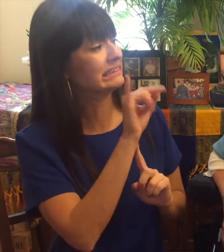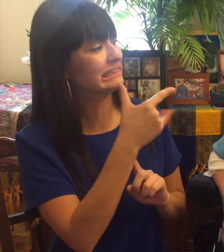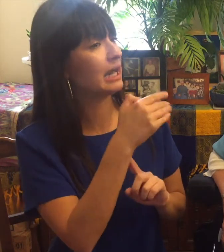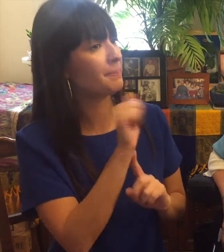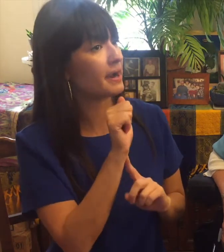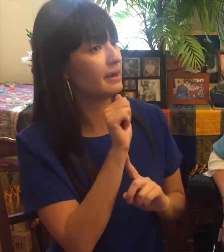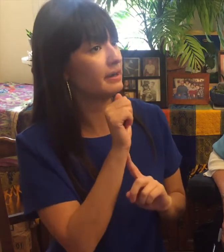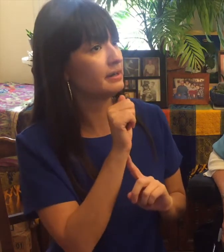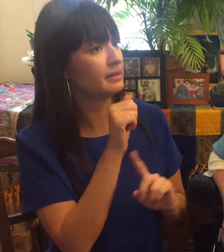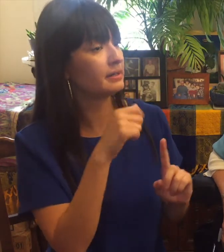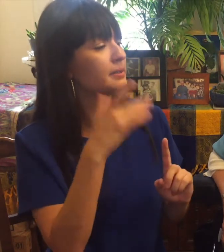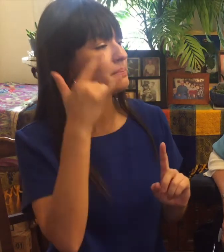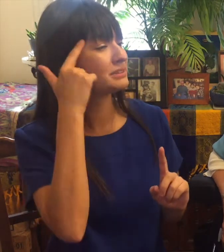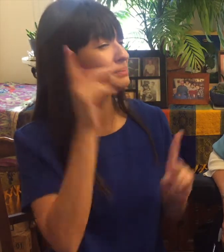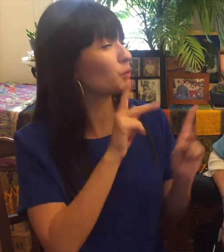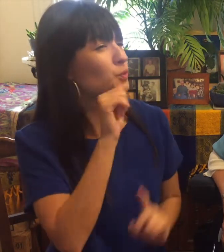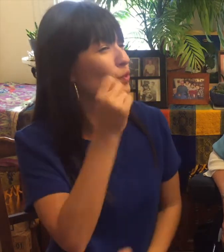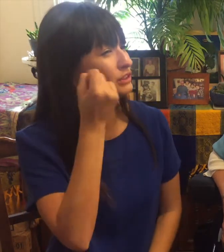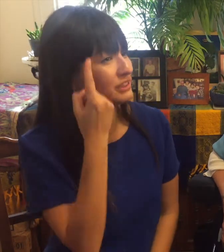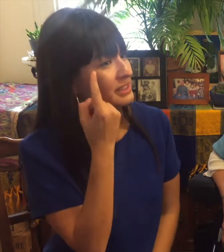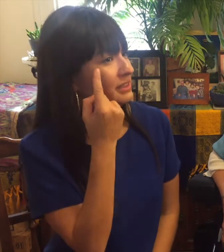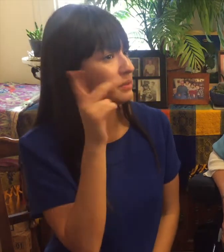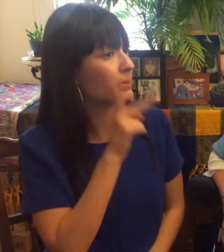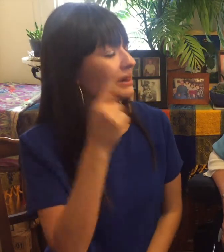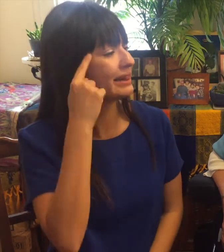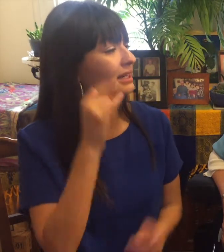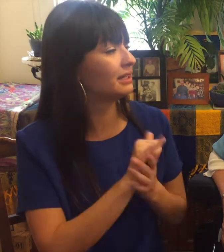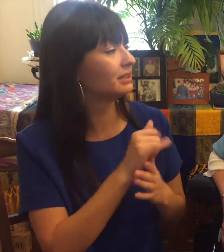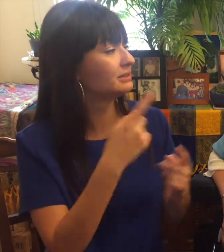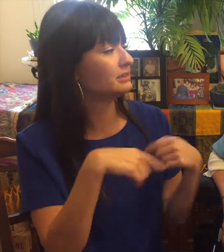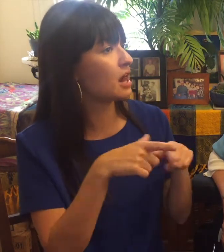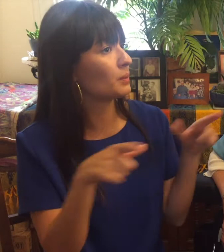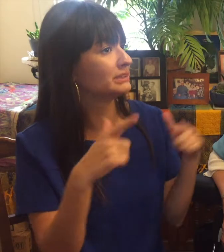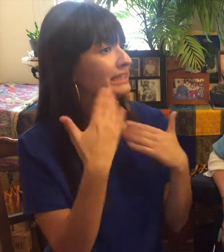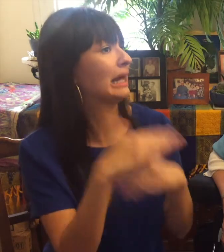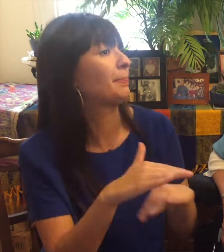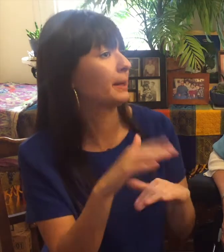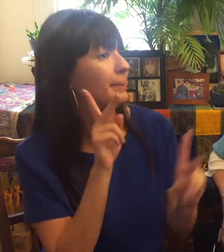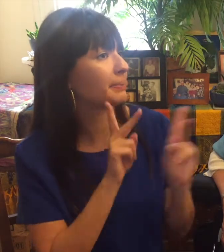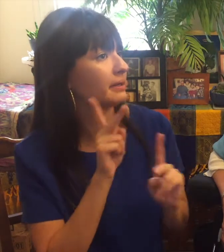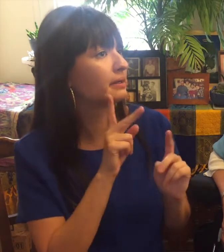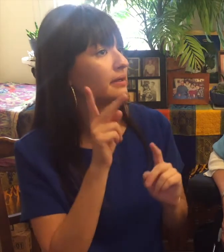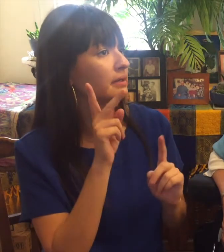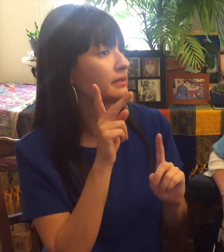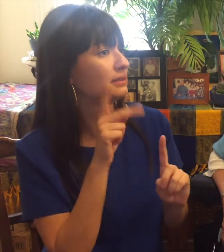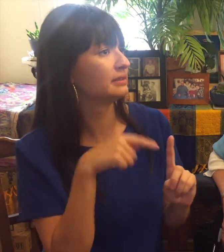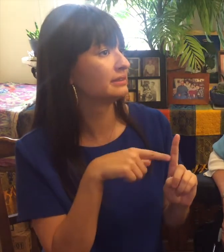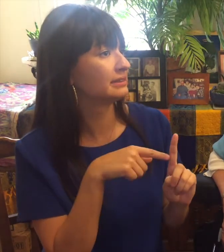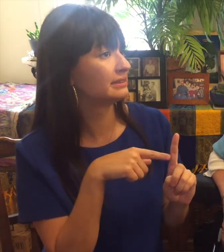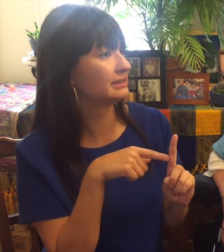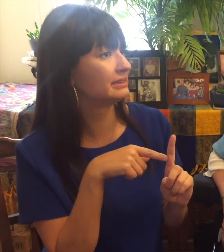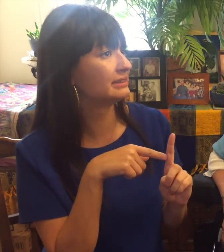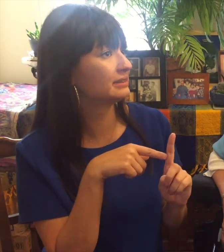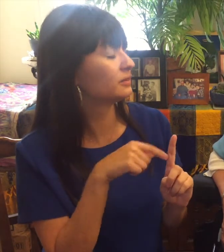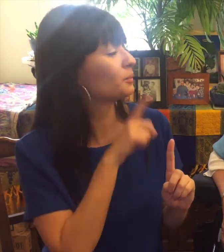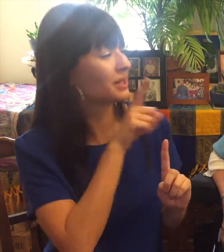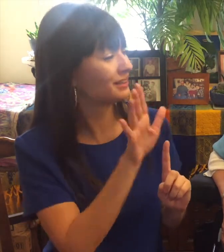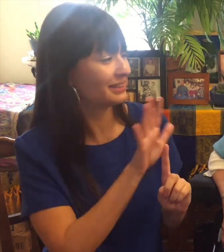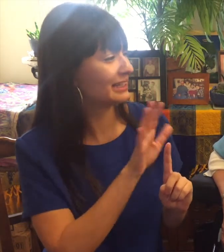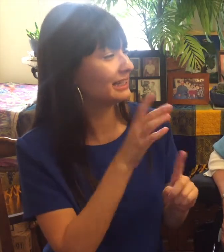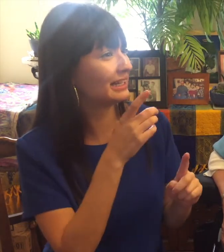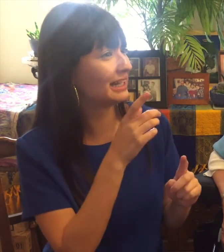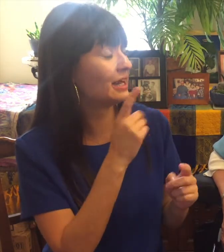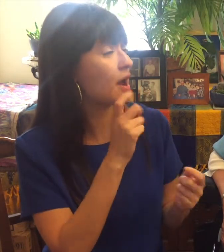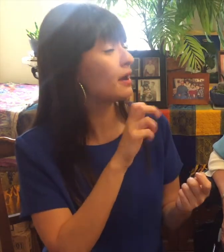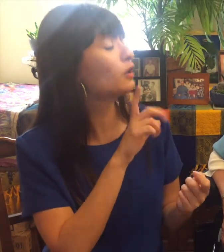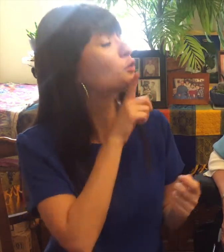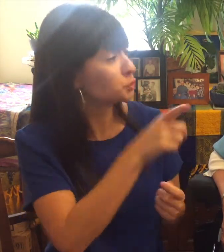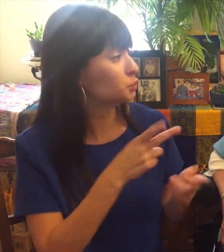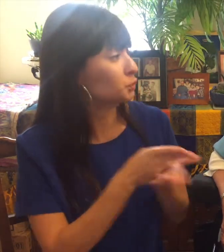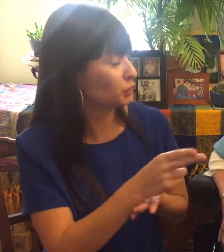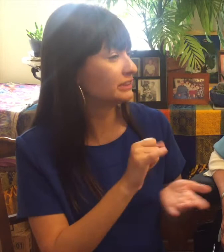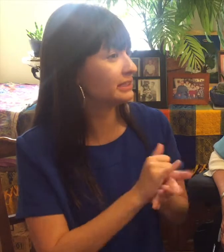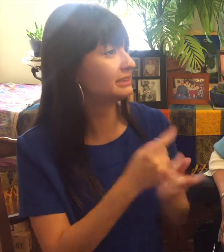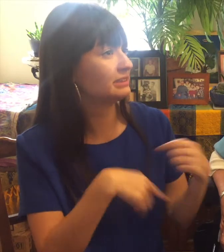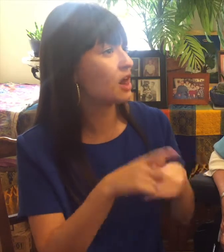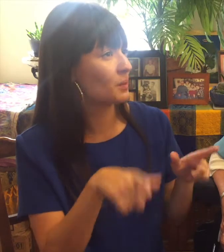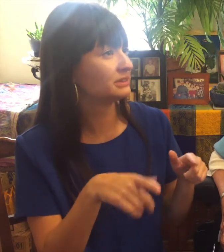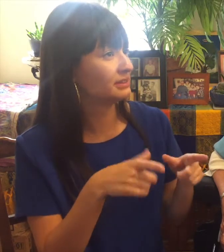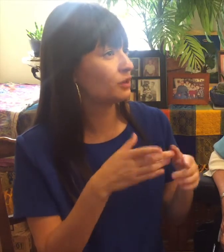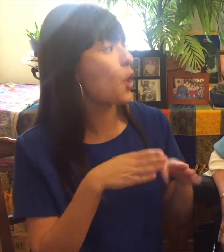tactile American sign language but the stigma is that it is limiting but it really is not the truth is that